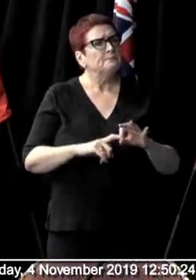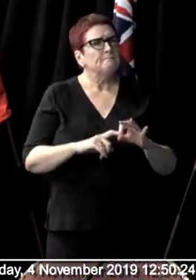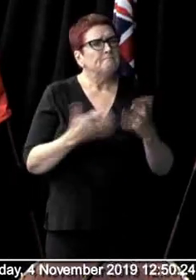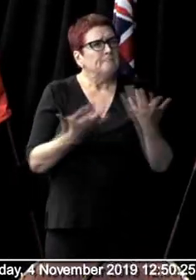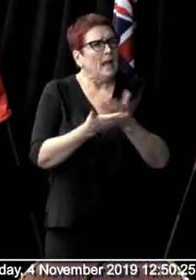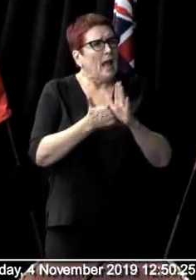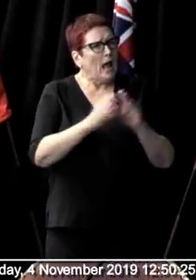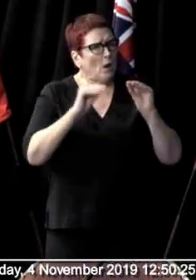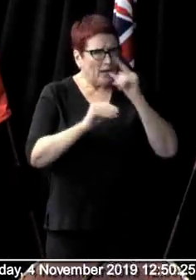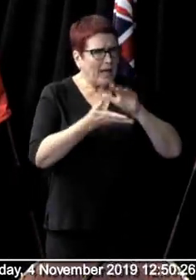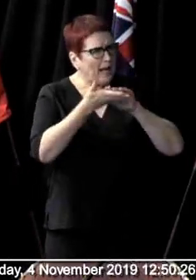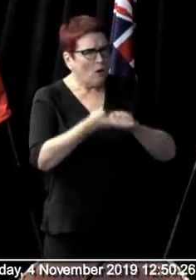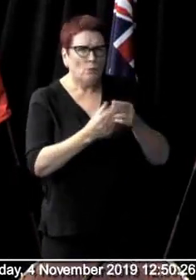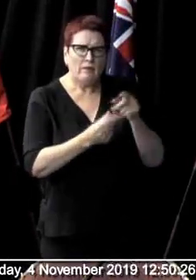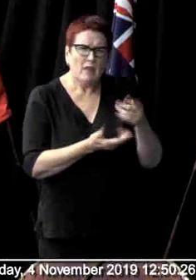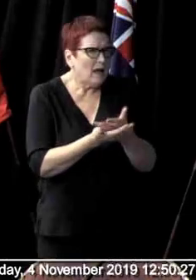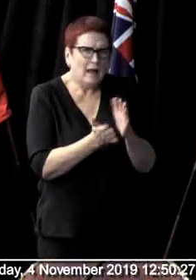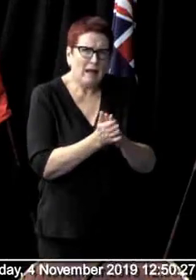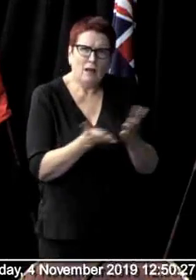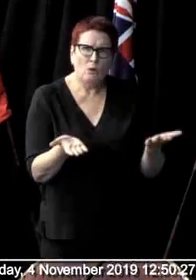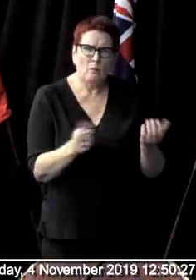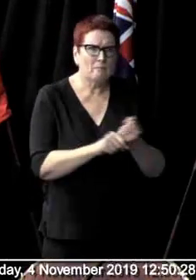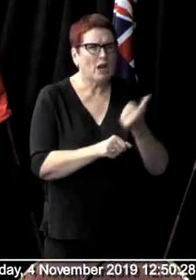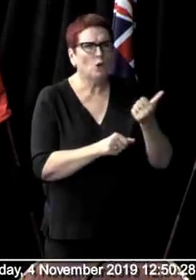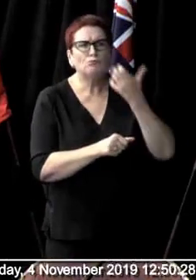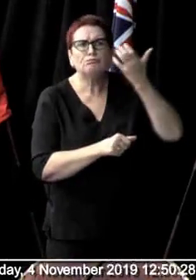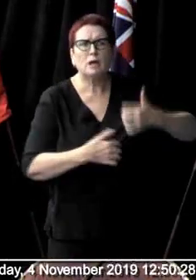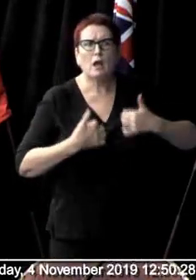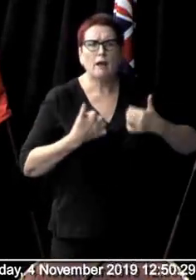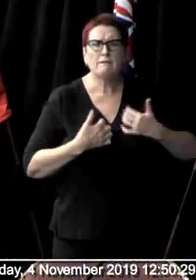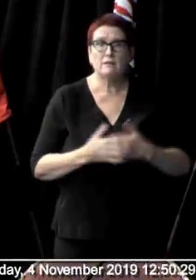and schooling as playing a role in that? Education’s the start.